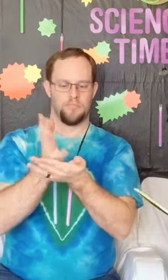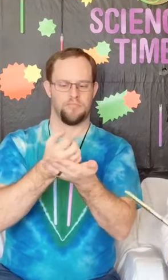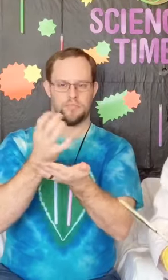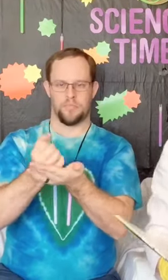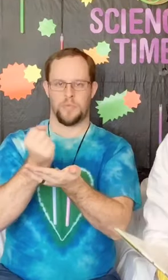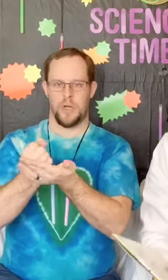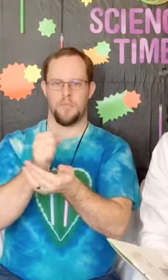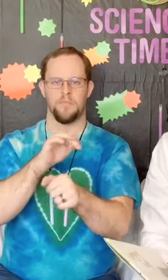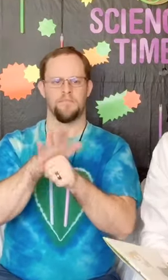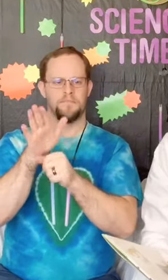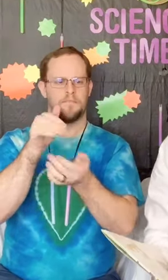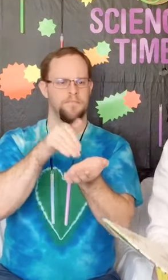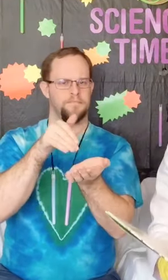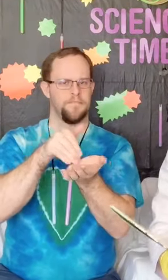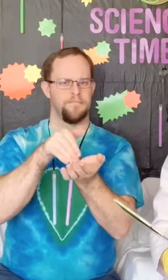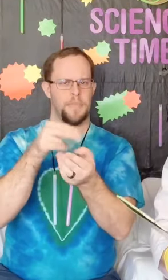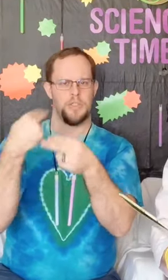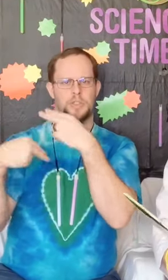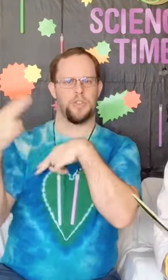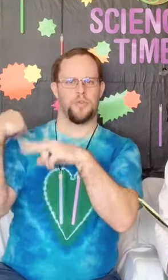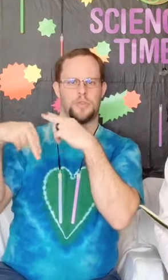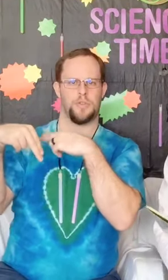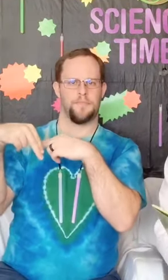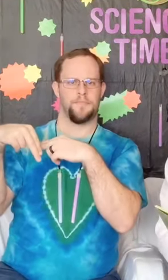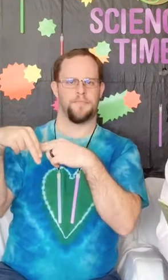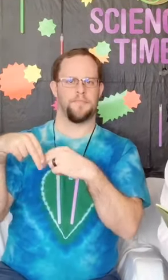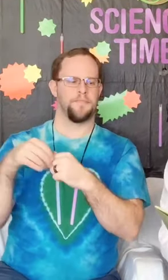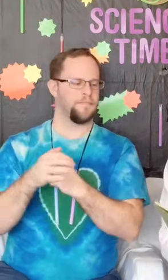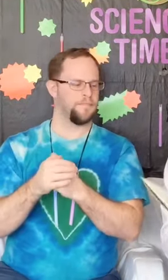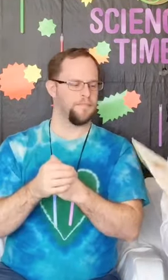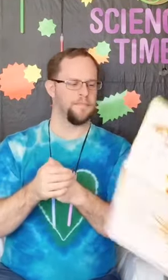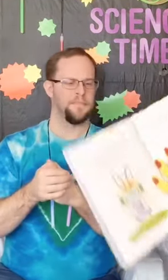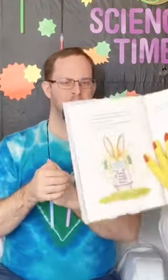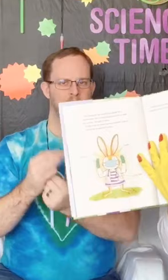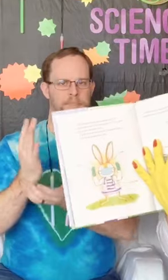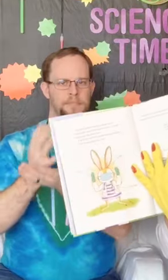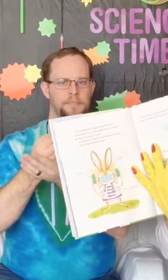medical history on each patient. So here she is talking to a